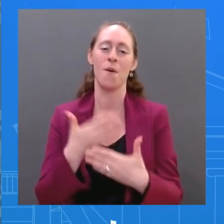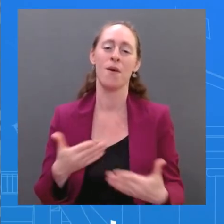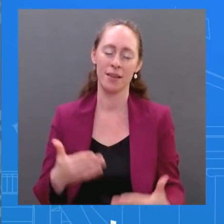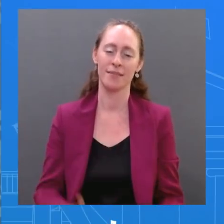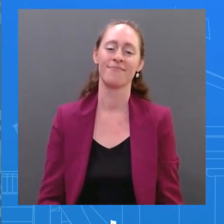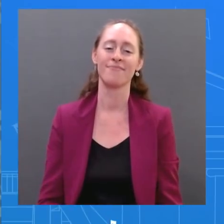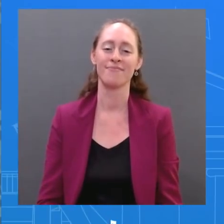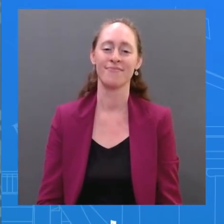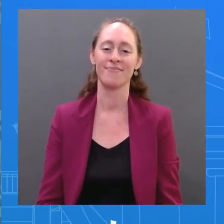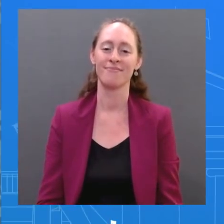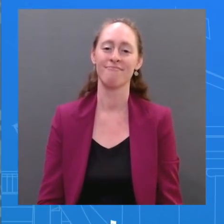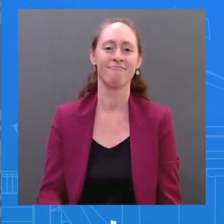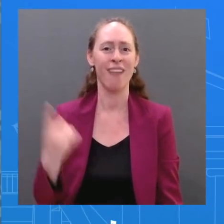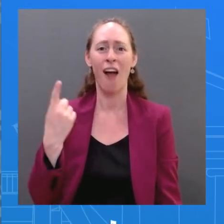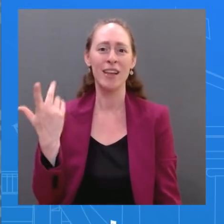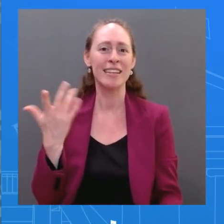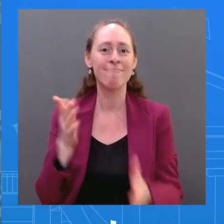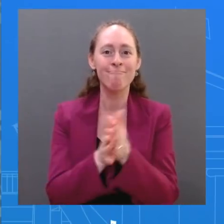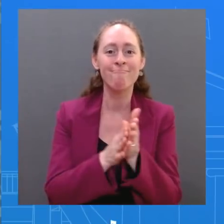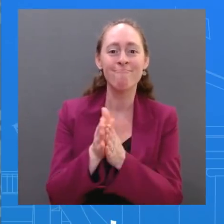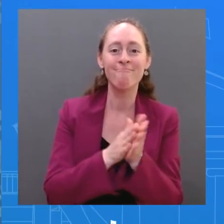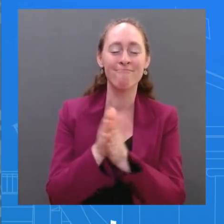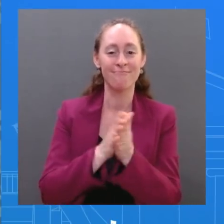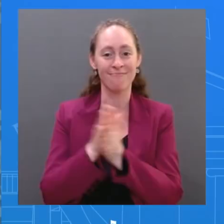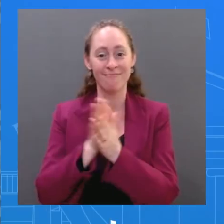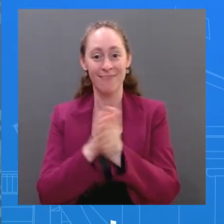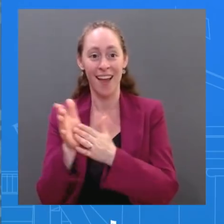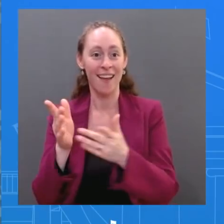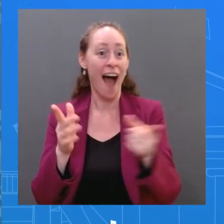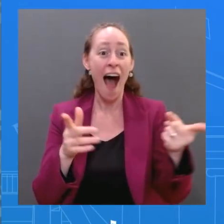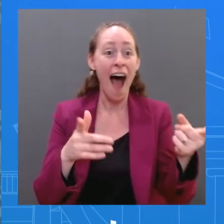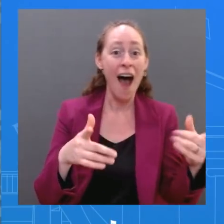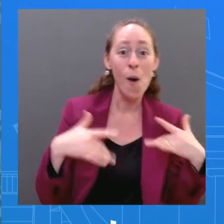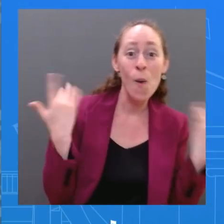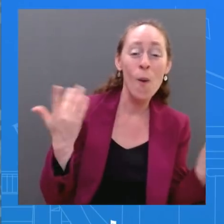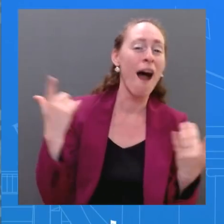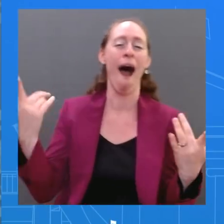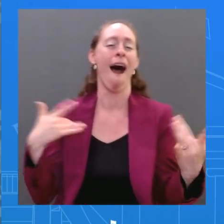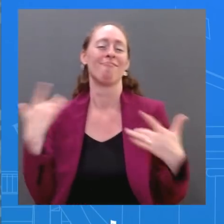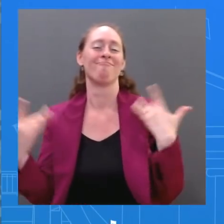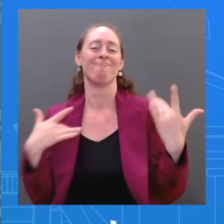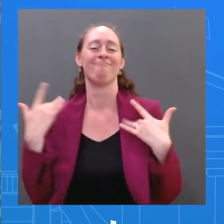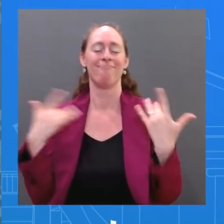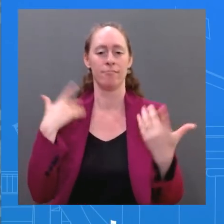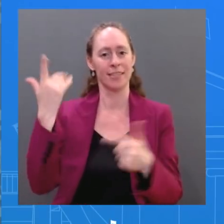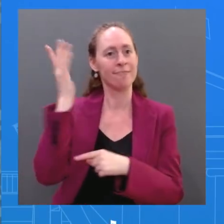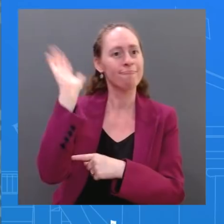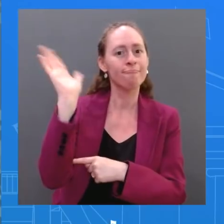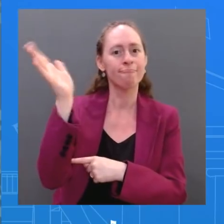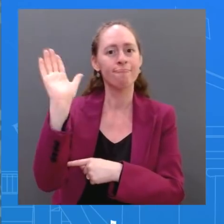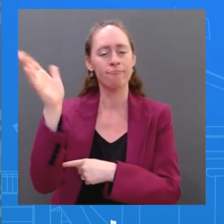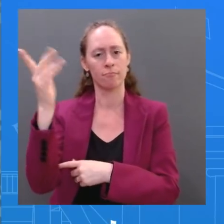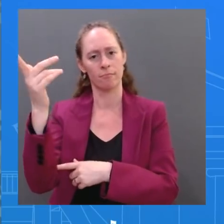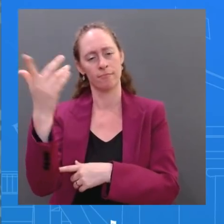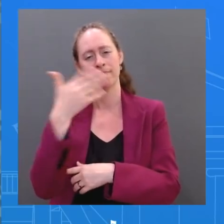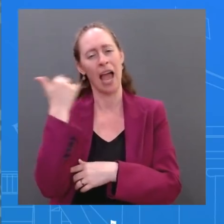And he's able to push his message or talk about his message, his platform directly to the American people. And if you think about -- yesterday,